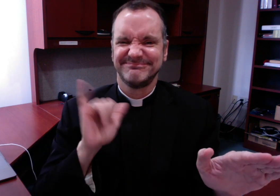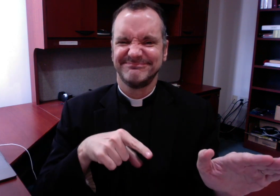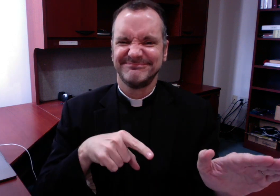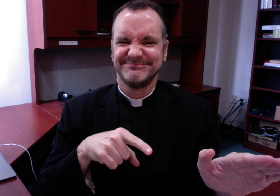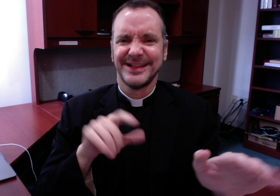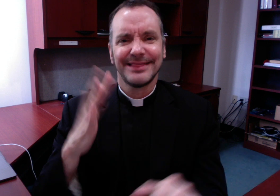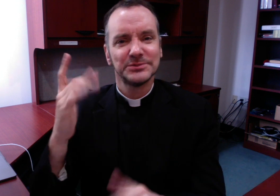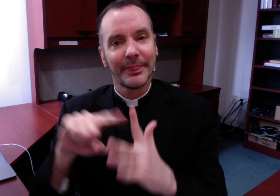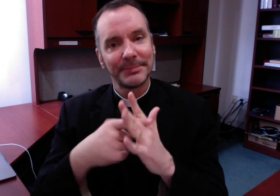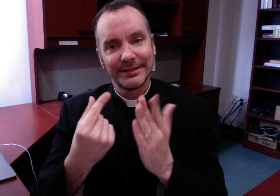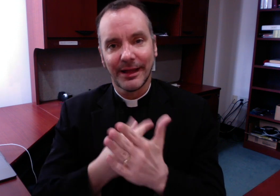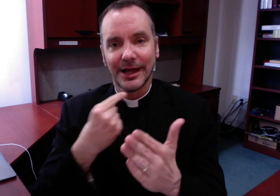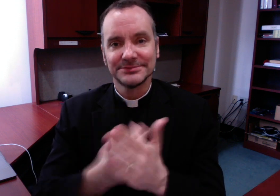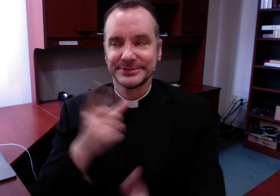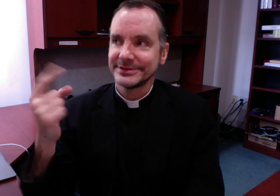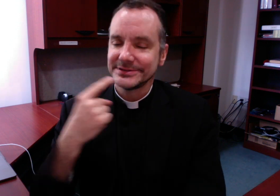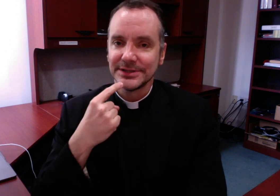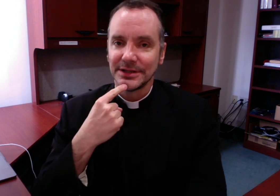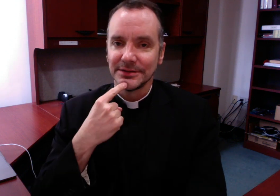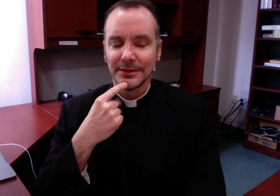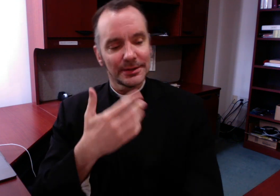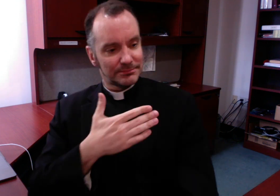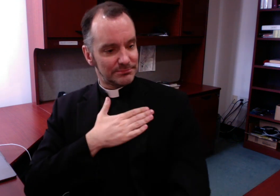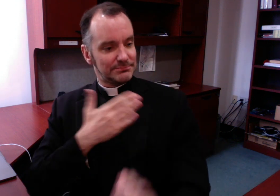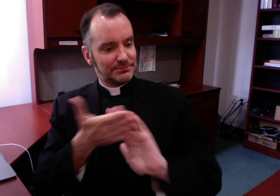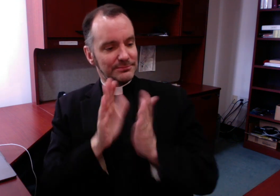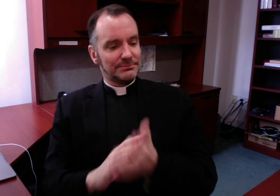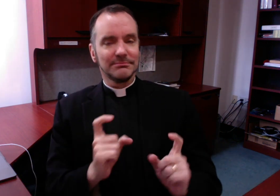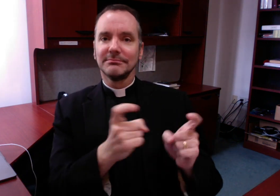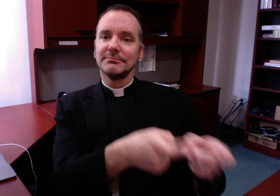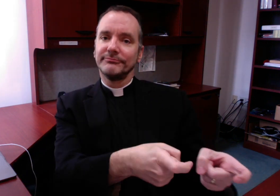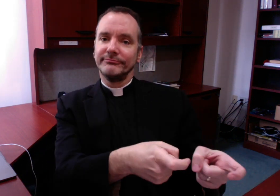That's why Jesus said in the beginning of the Gospel today, "peace I leave with